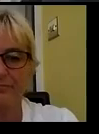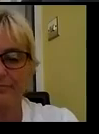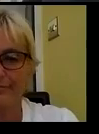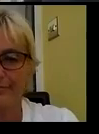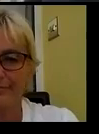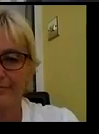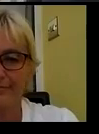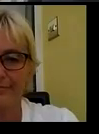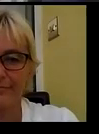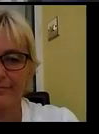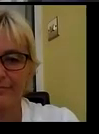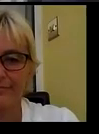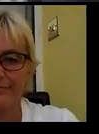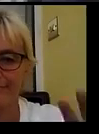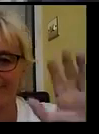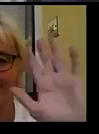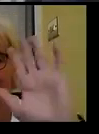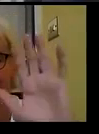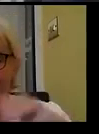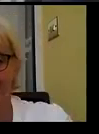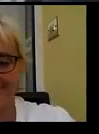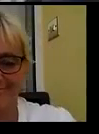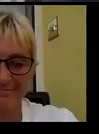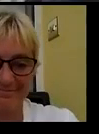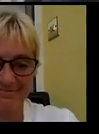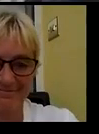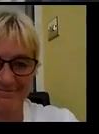first we've got Jackie Green group president of the Ministry of Justice